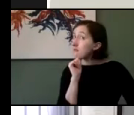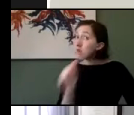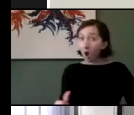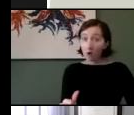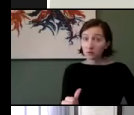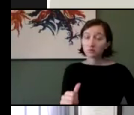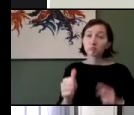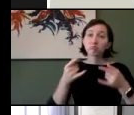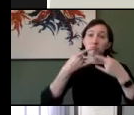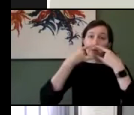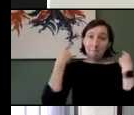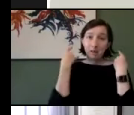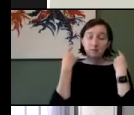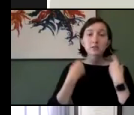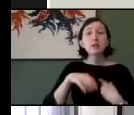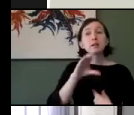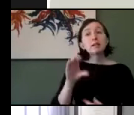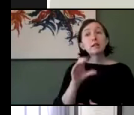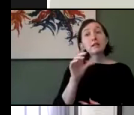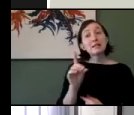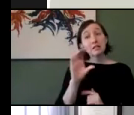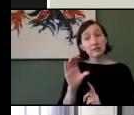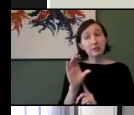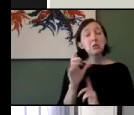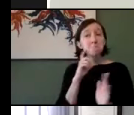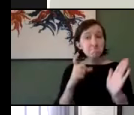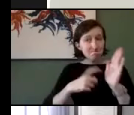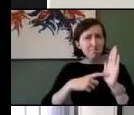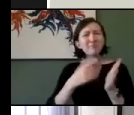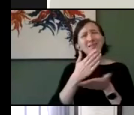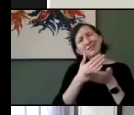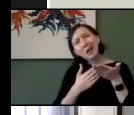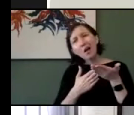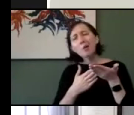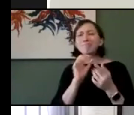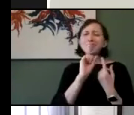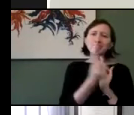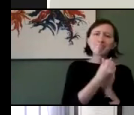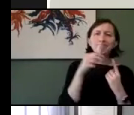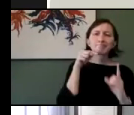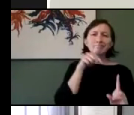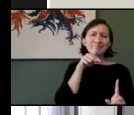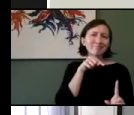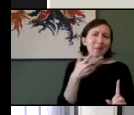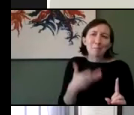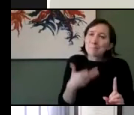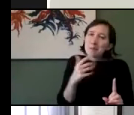The CDC recognizes that there's specific instances where wearing a mask is not feasible.